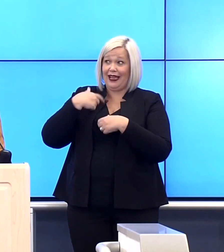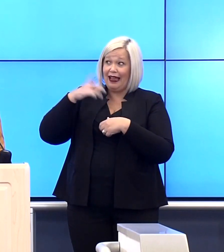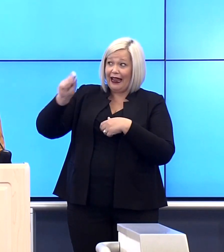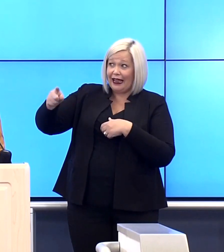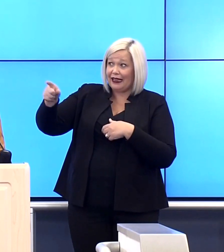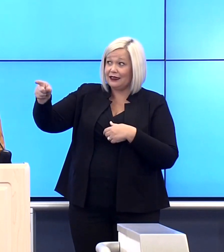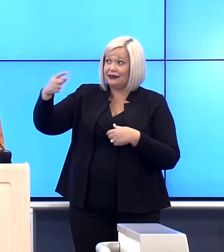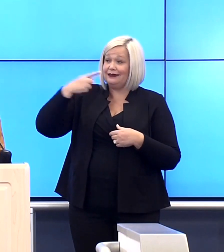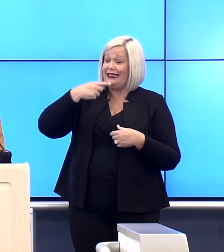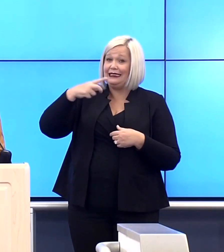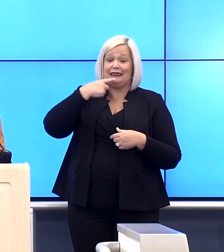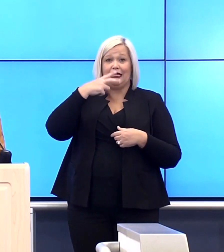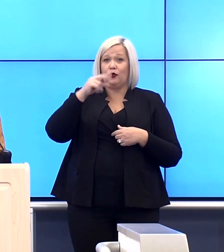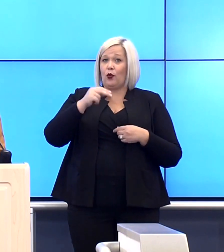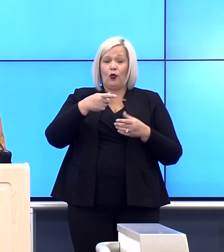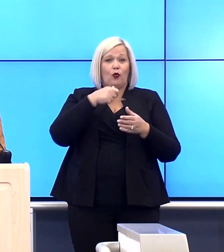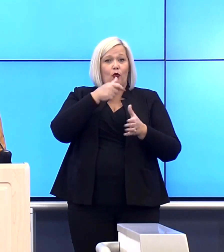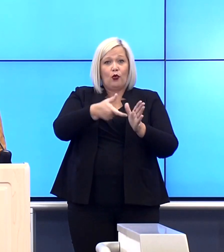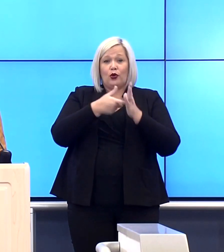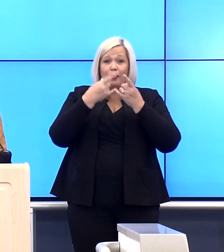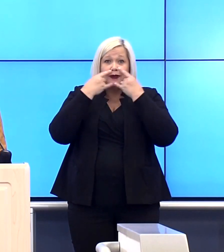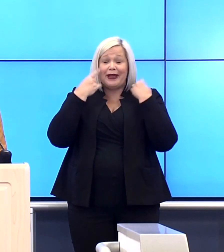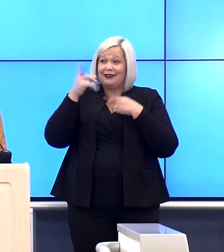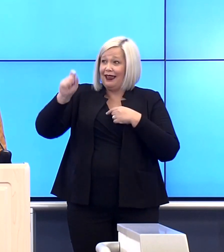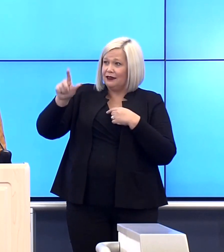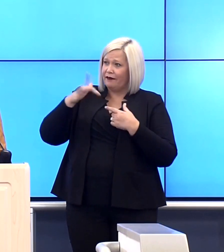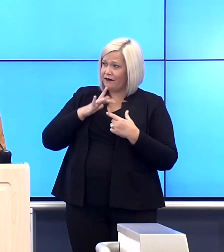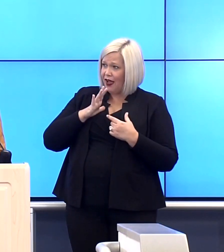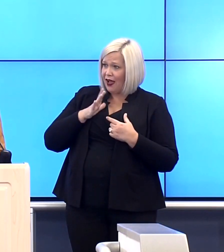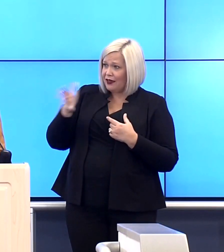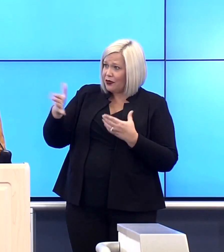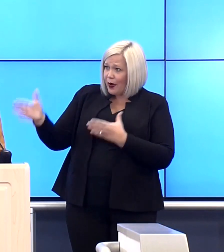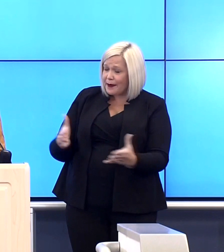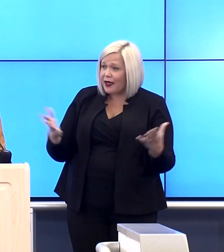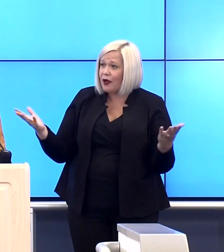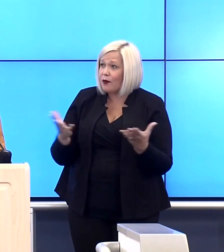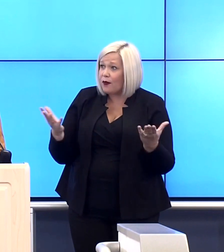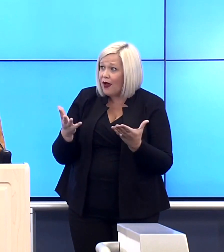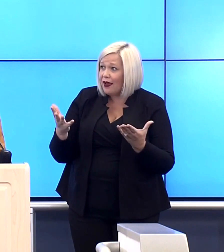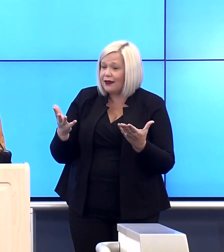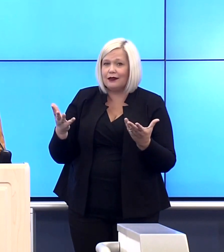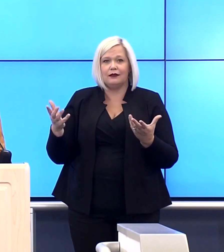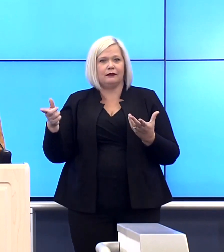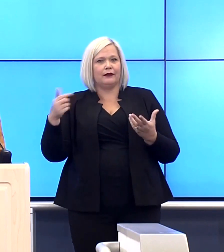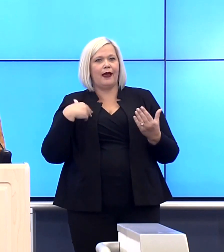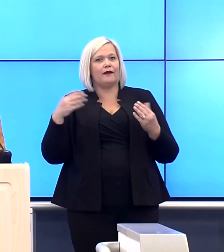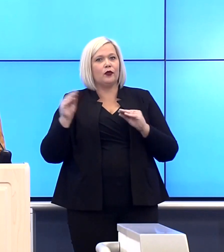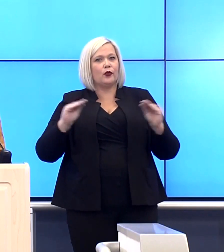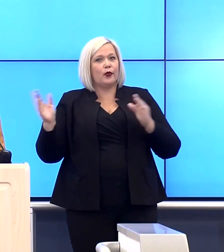I WILL ADD THIS AS WELL THAT AFTER THAT, I SAID WELL, WHAT IS AFTER THAT, I SAID WELL, WHAT IS YOUR PLAN? YOUR PLAN? AND THERE WASN’T ONE.